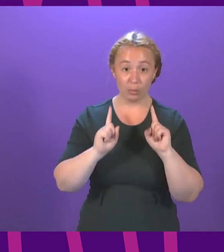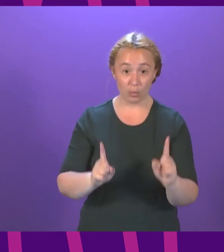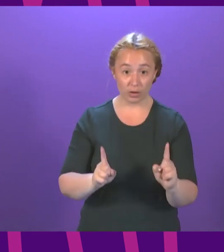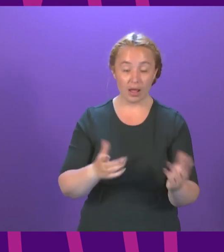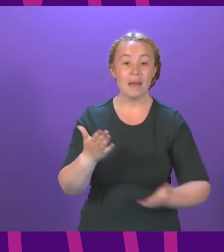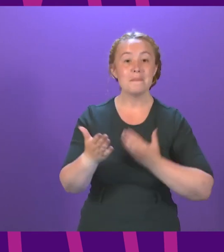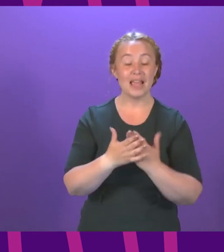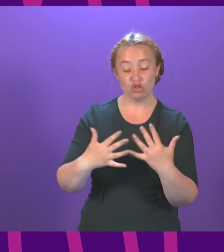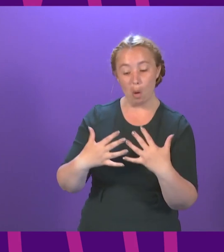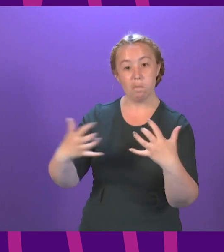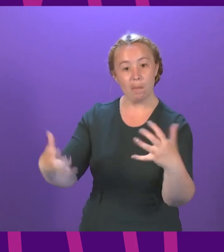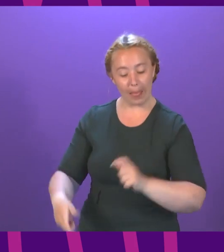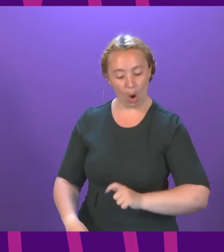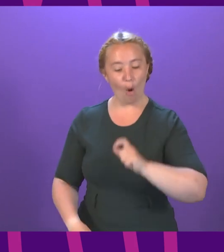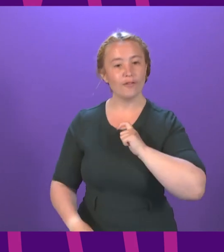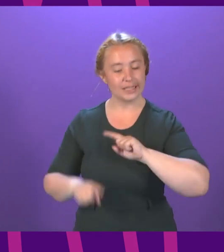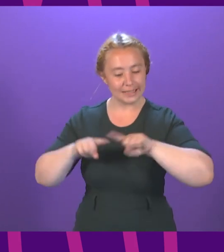public confidence in vaccines, it is absolutely incumbent on politicians to